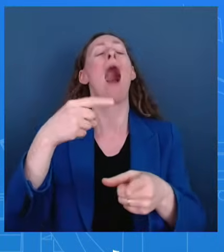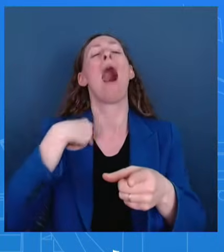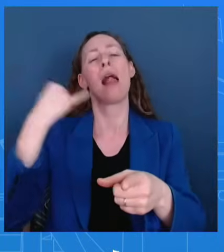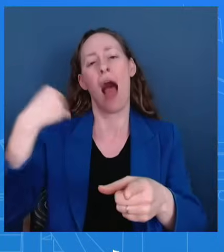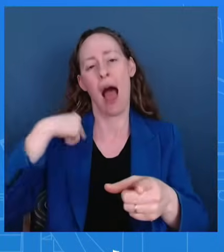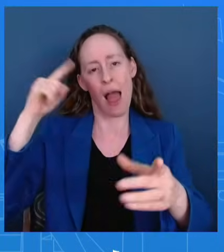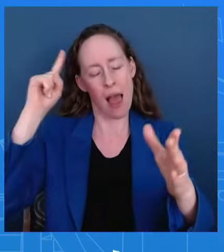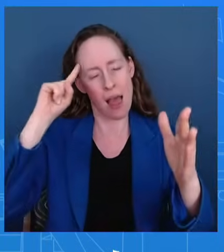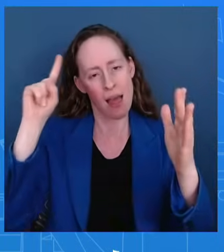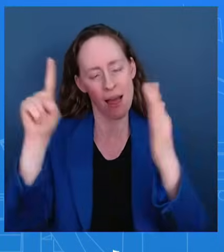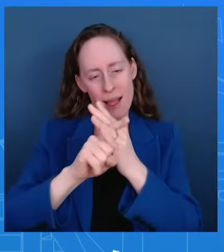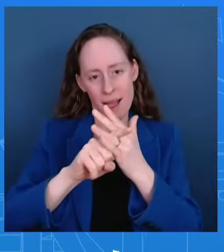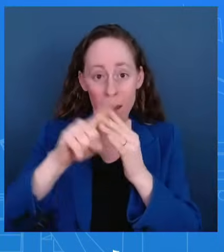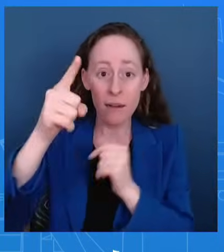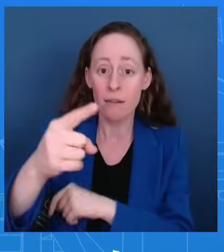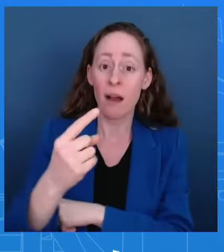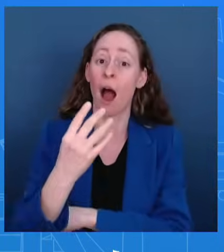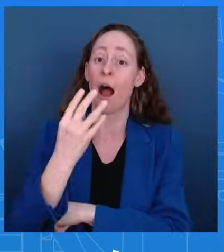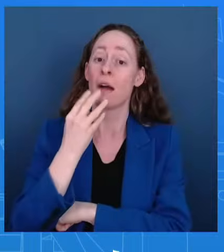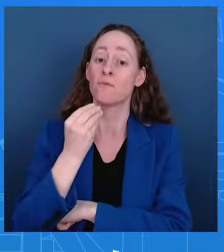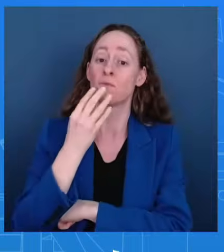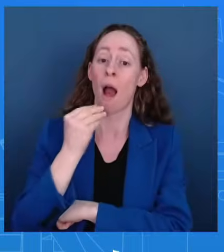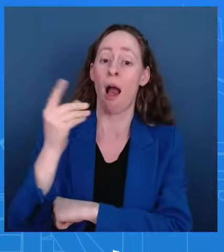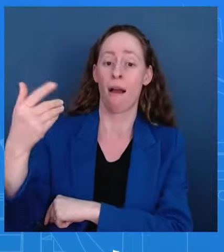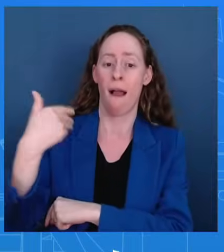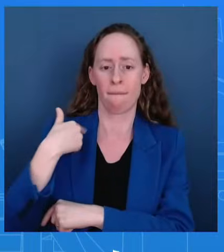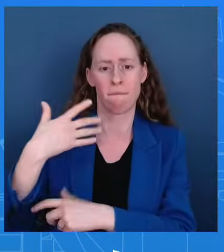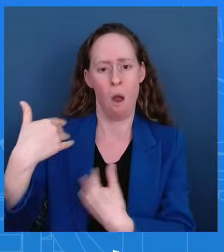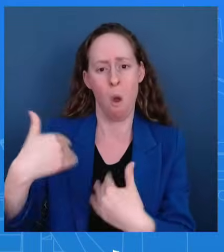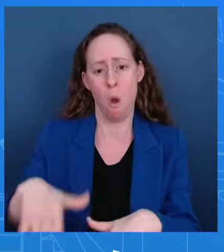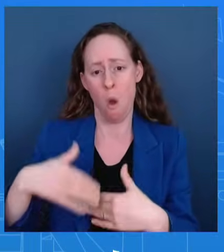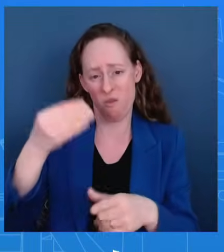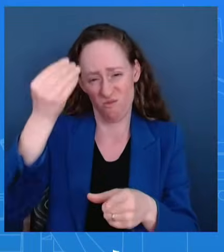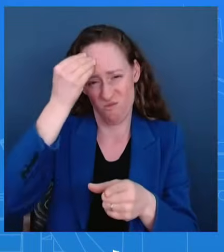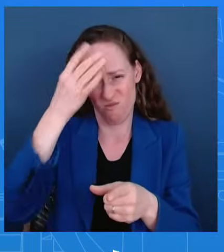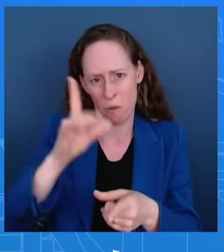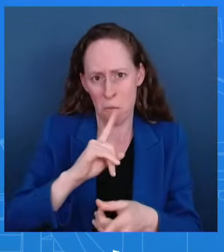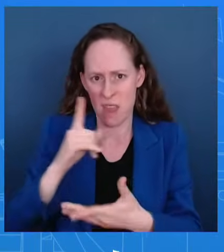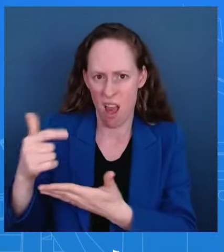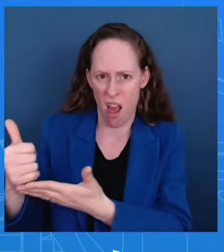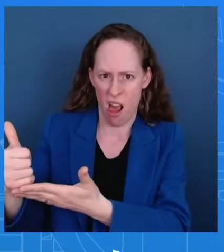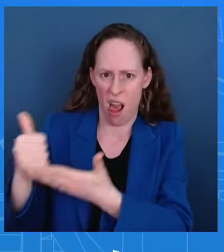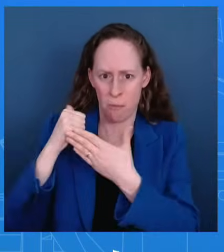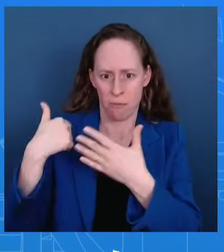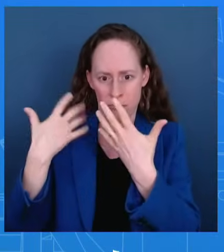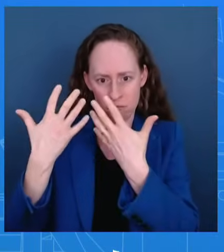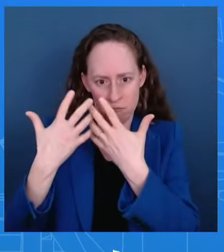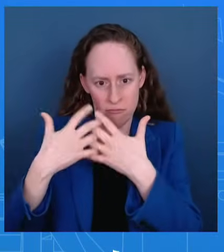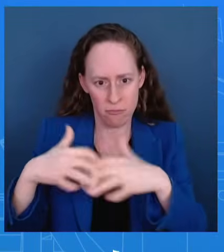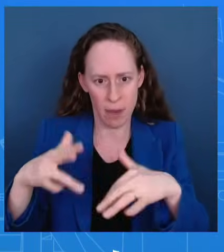have been enormously helpful and supportive of this effort, this temporary pier and their role in --